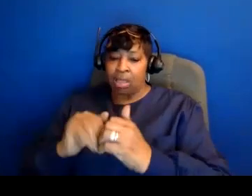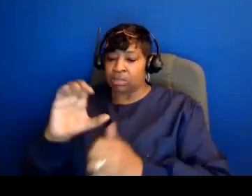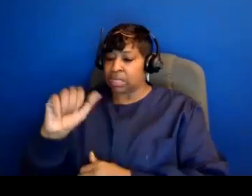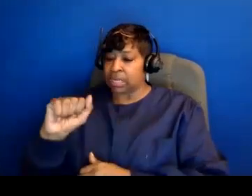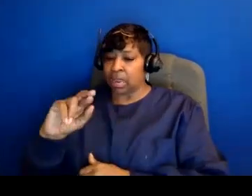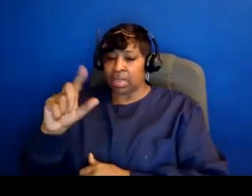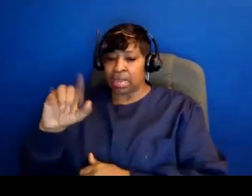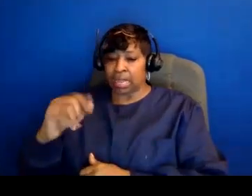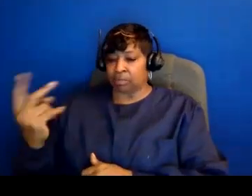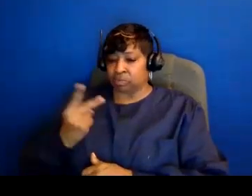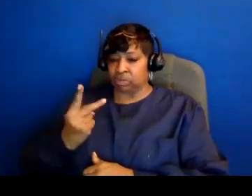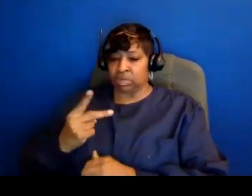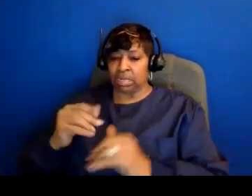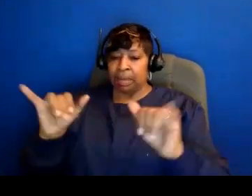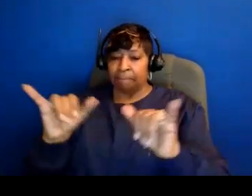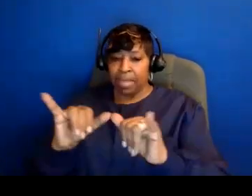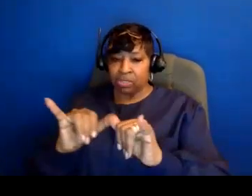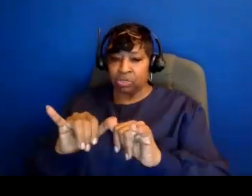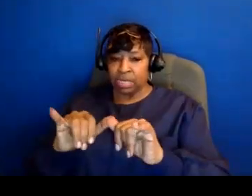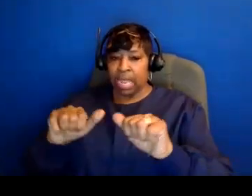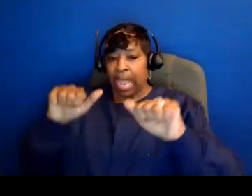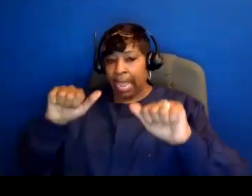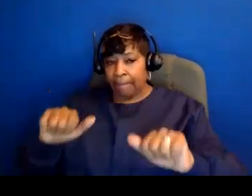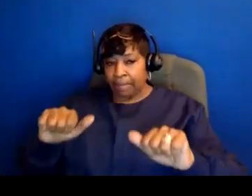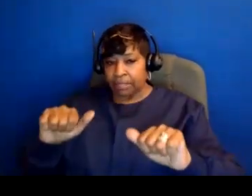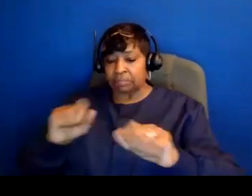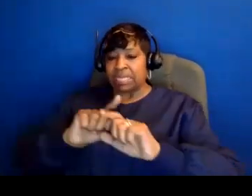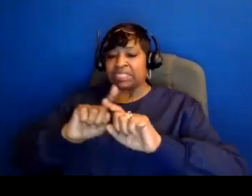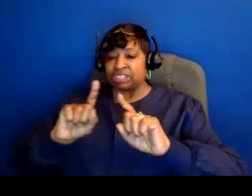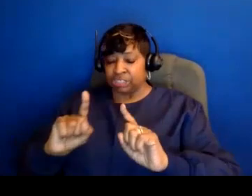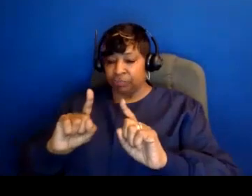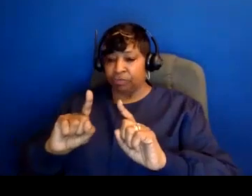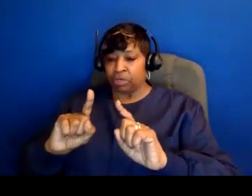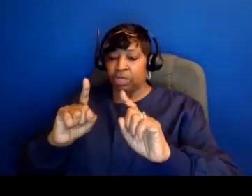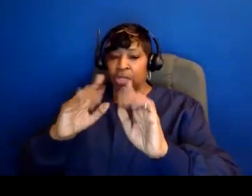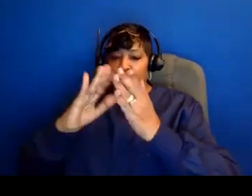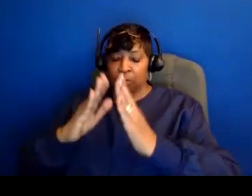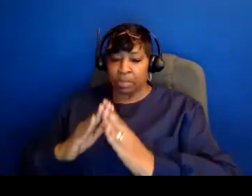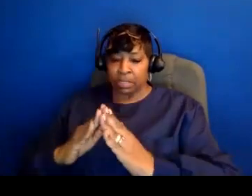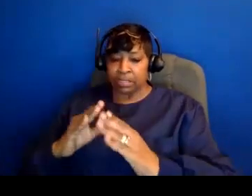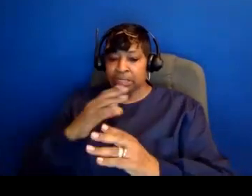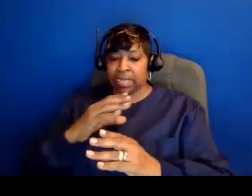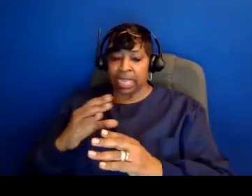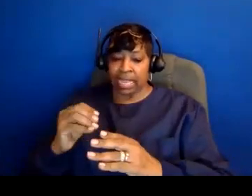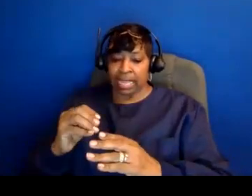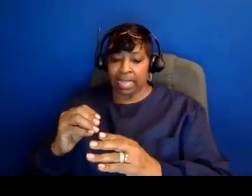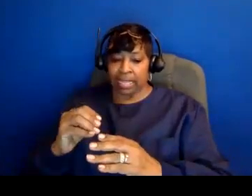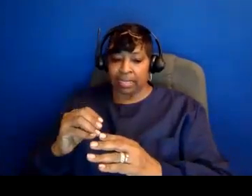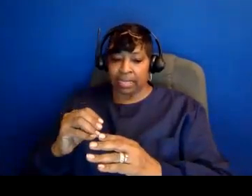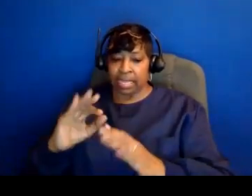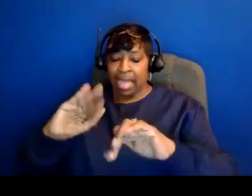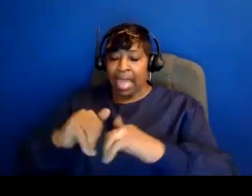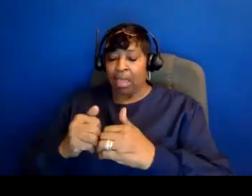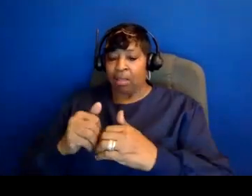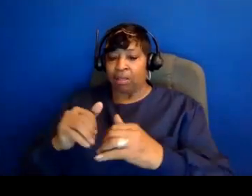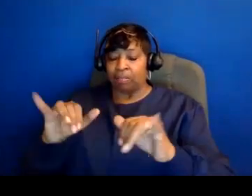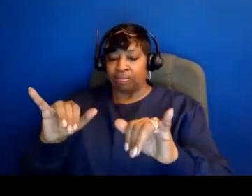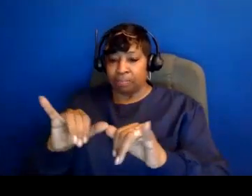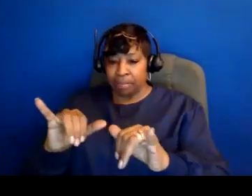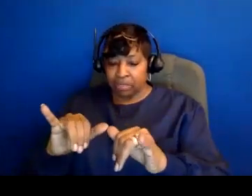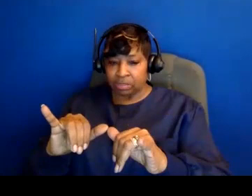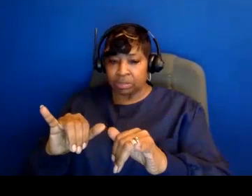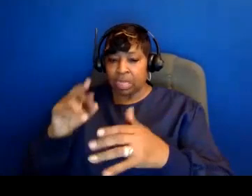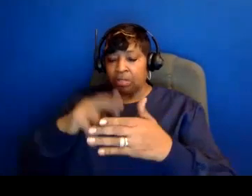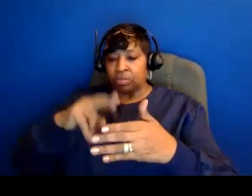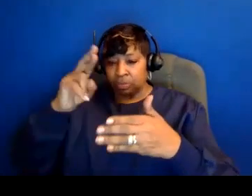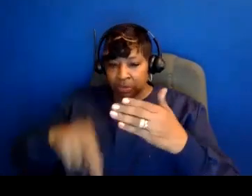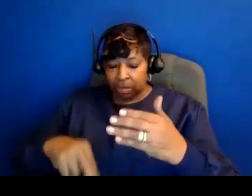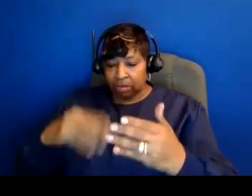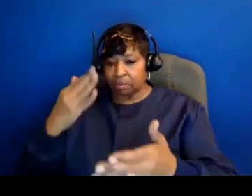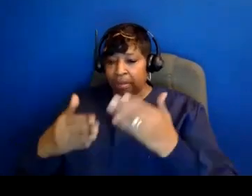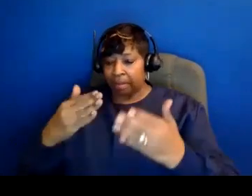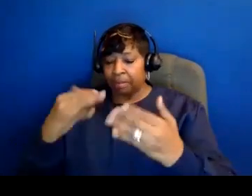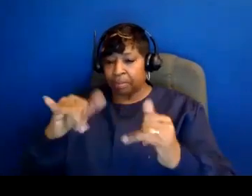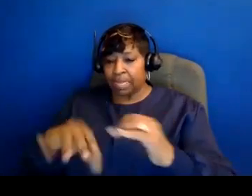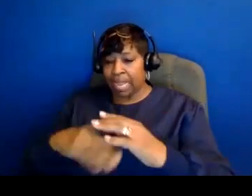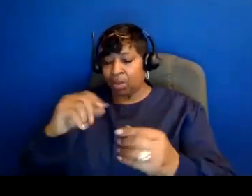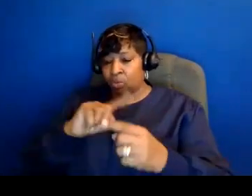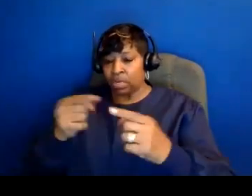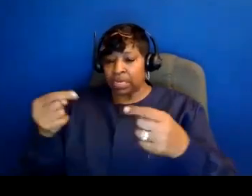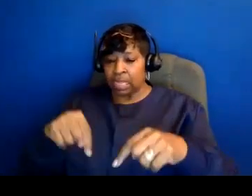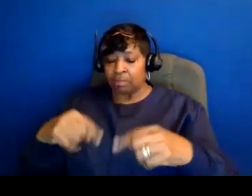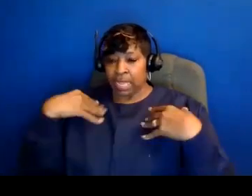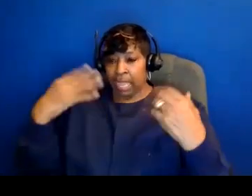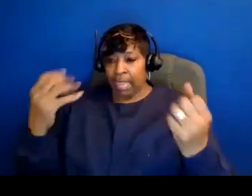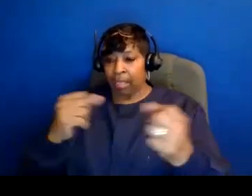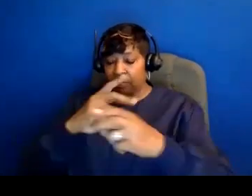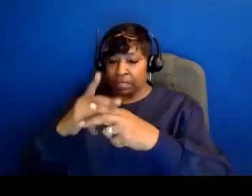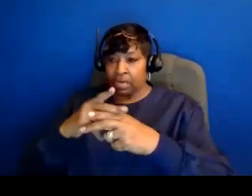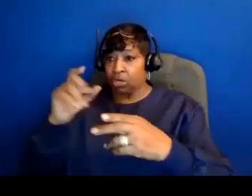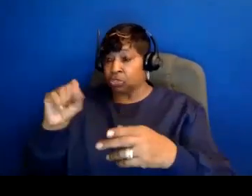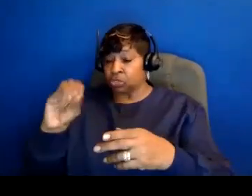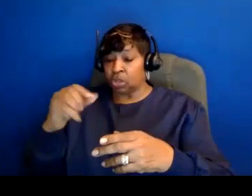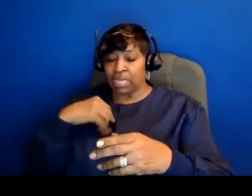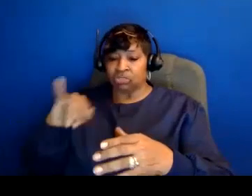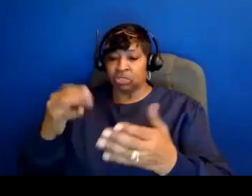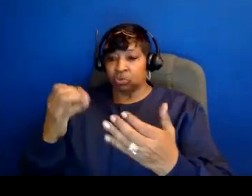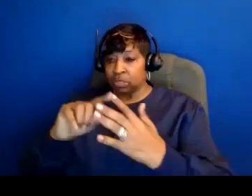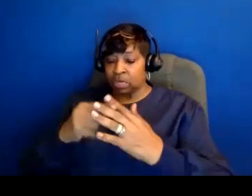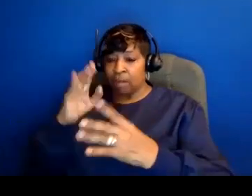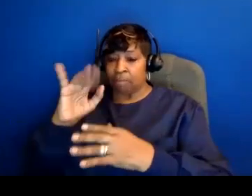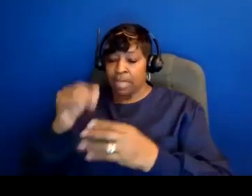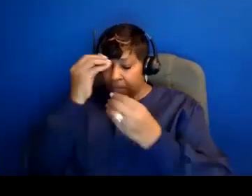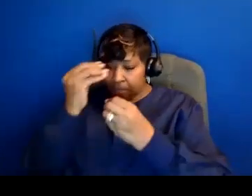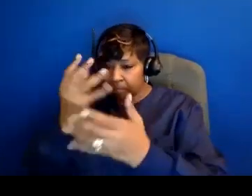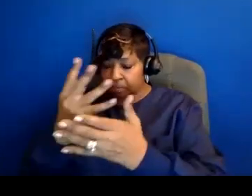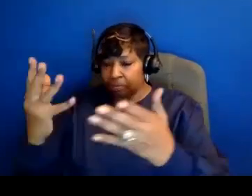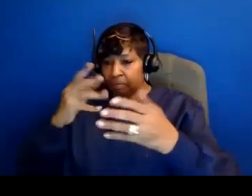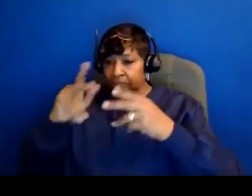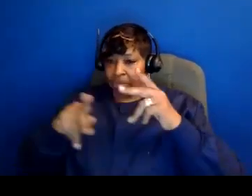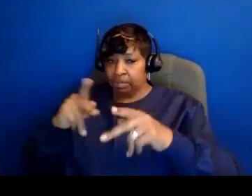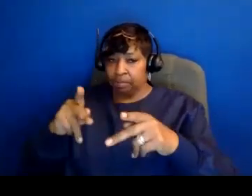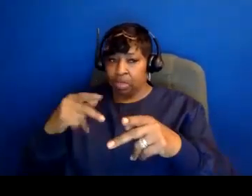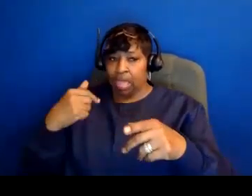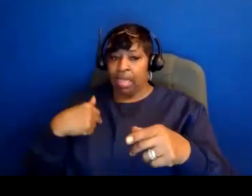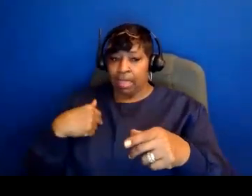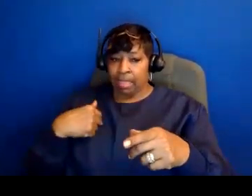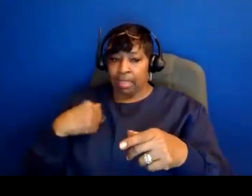lauravanpuymbrouck: I'm going to be talking about, or is is information that you all know very well. I mean, you've all written on it. You've lectured on it. But I'm just gonna kind of wrap it together and talk about how Carly and I have measured ableism in different communities